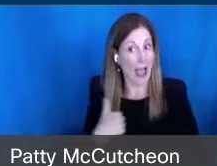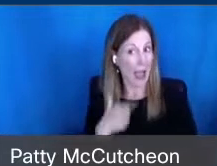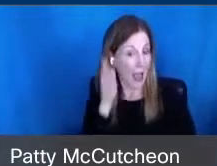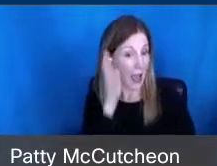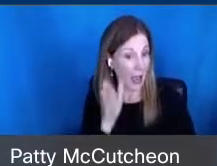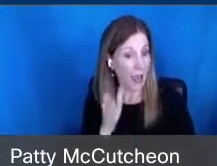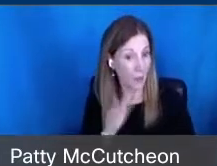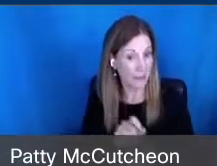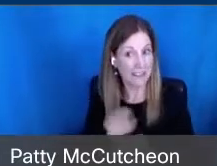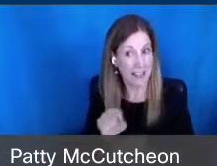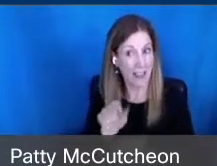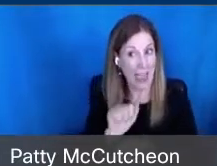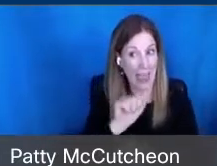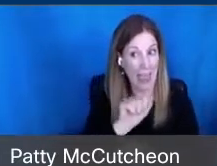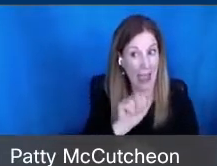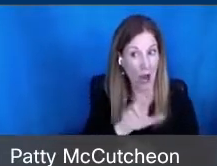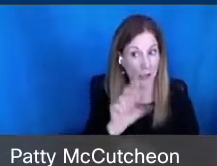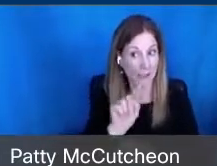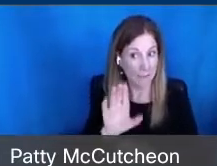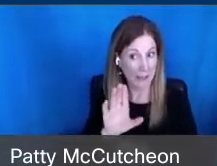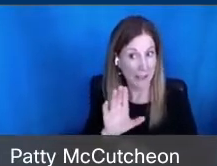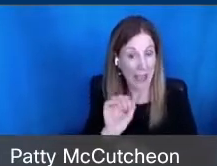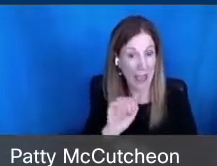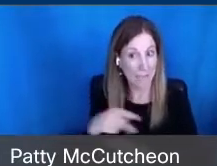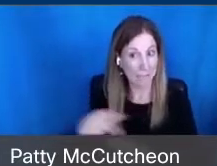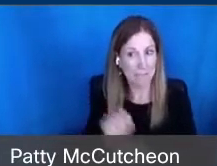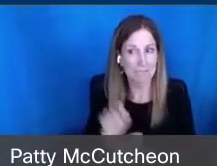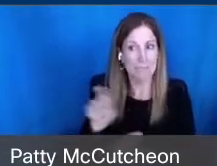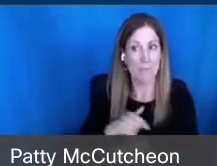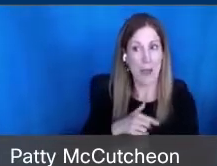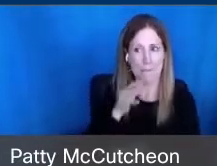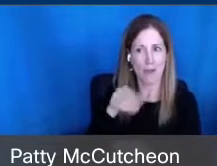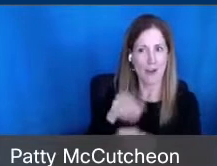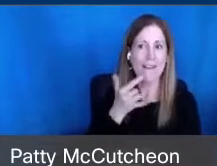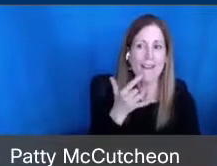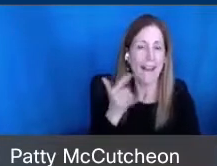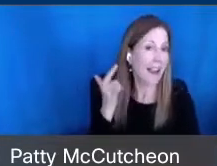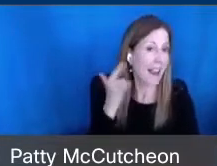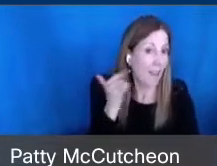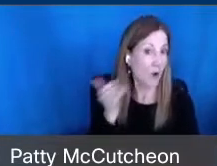to my mother out in California, who is disabled, and obviously, she's quaran--